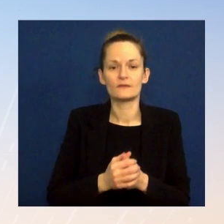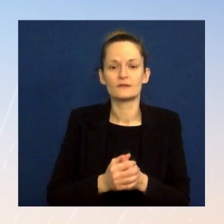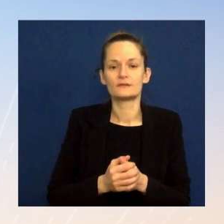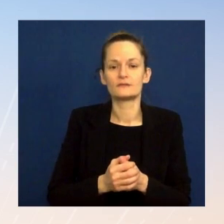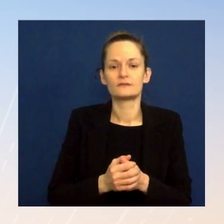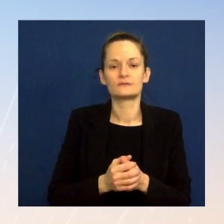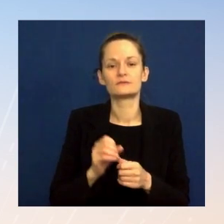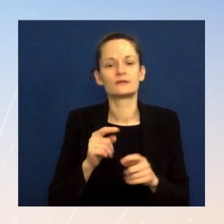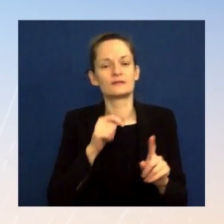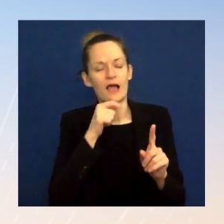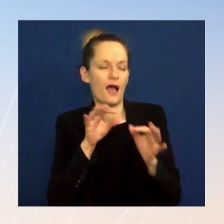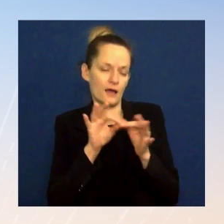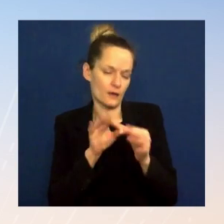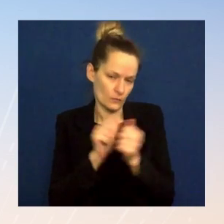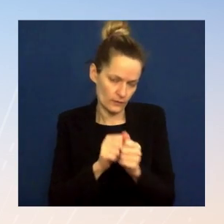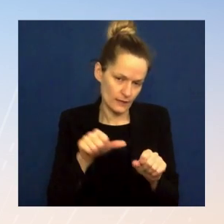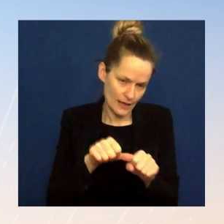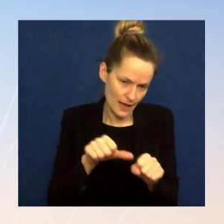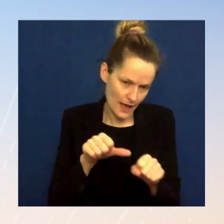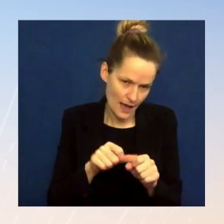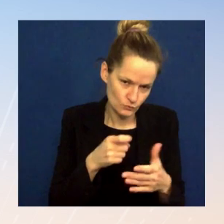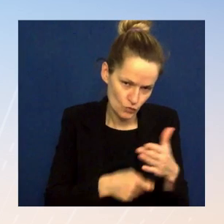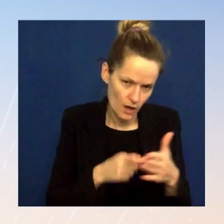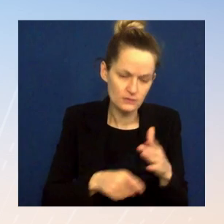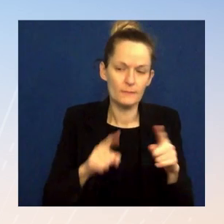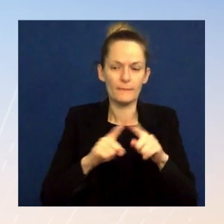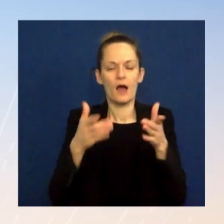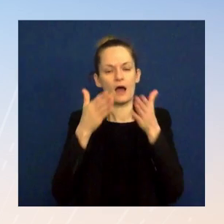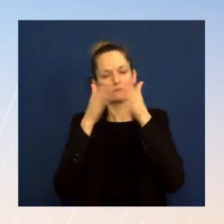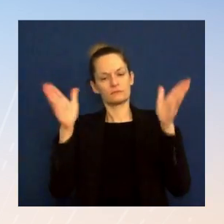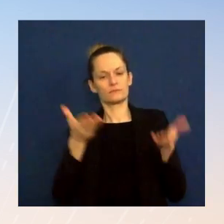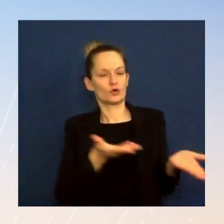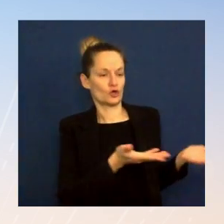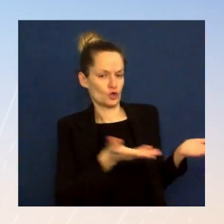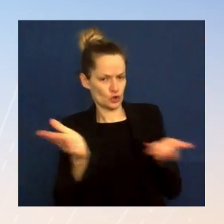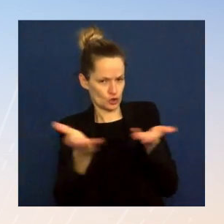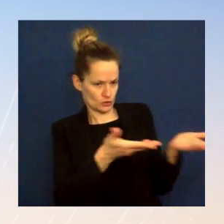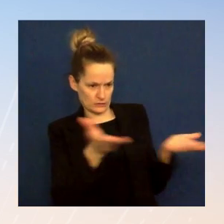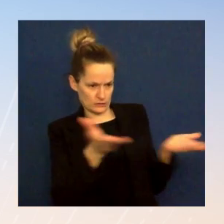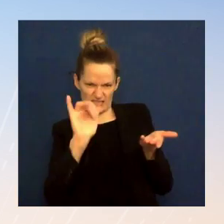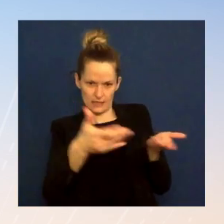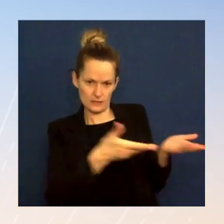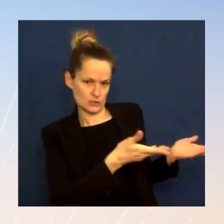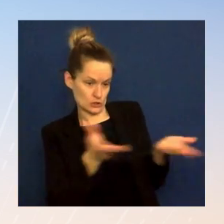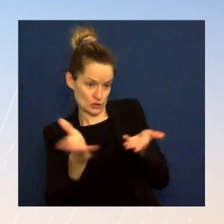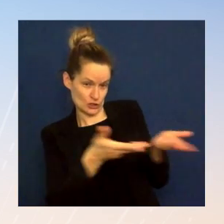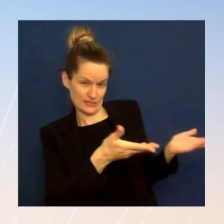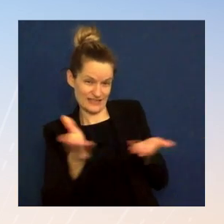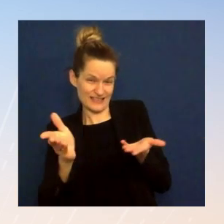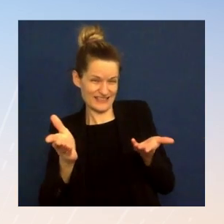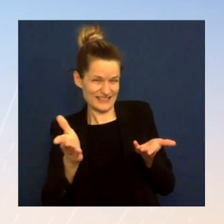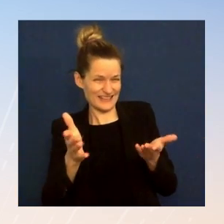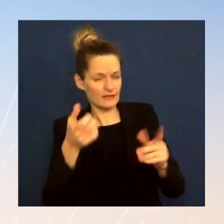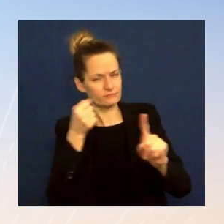which is certainly something that is impacting, I think, a lot of people across the country. One, I would note -- and I thought this was an interesting fact: